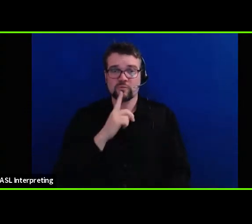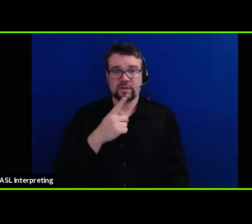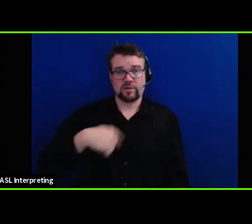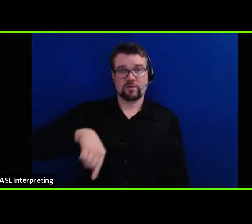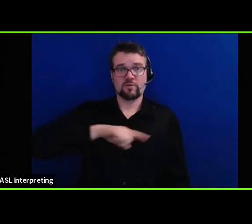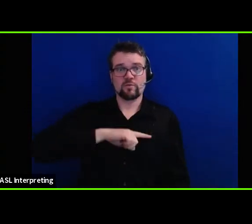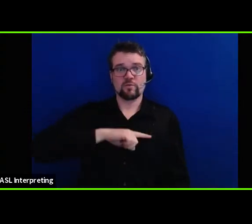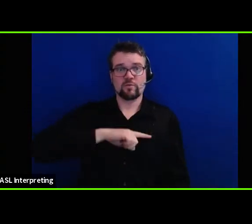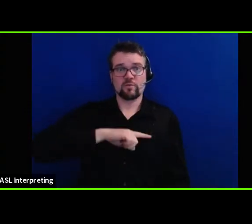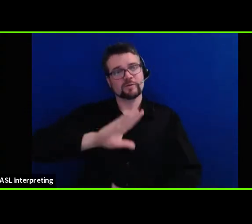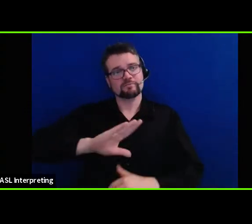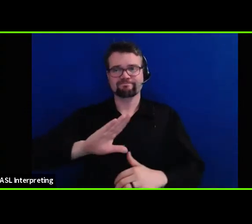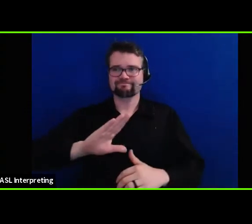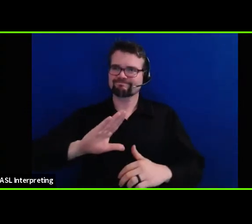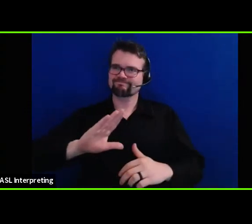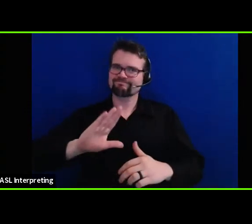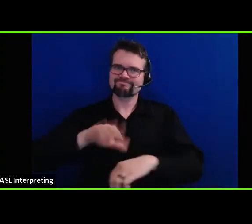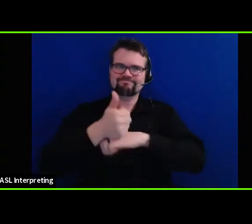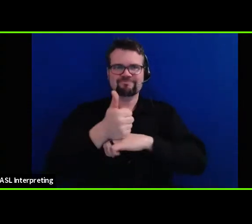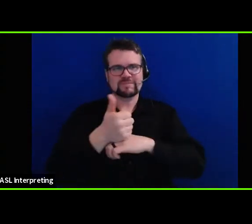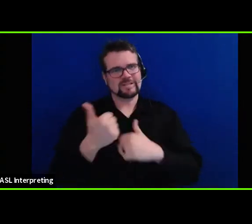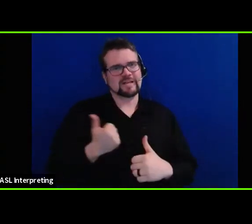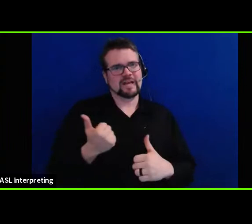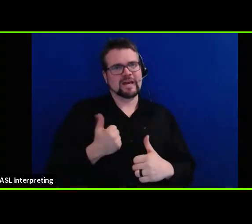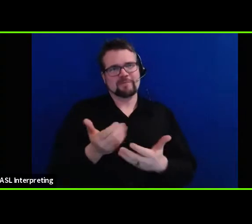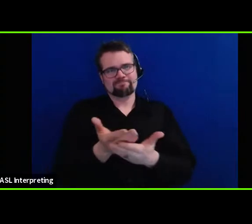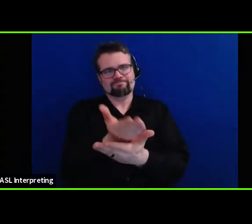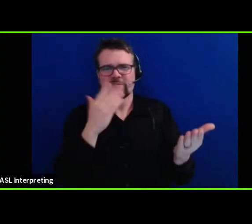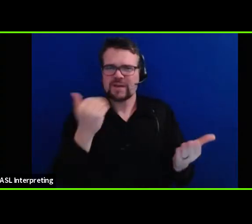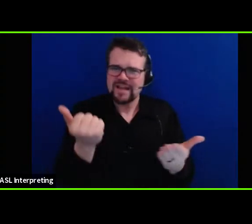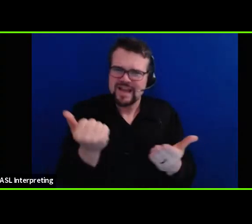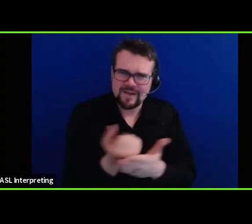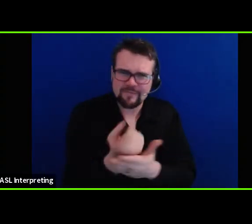FOR EVERYONE EVERYWHERE. I WOULD LIKE TO THANK THE RICK